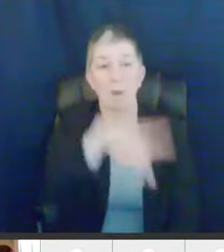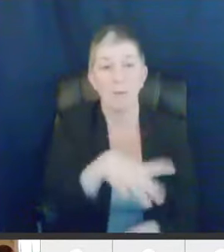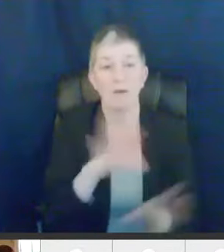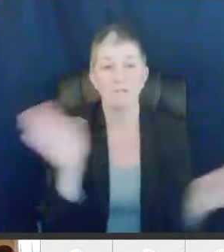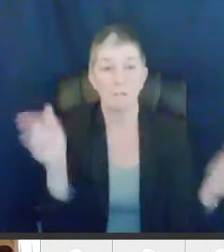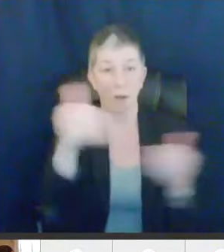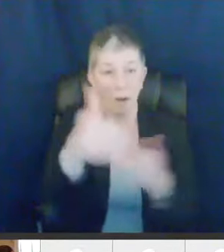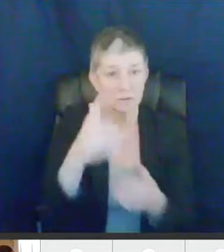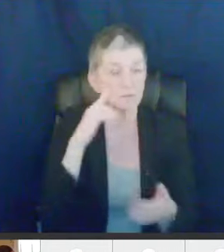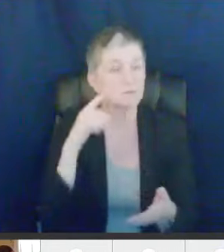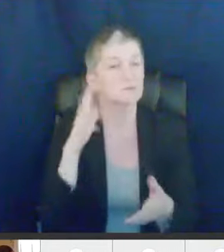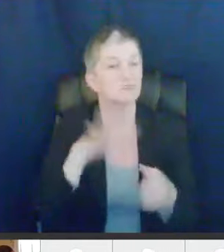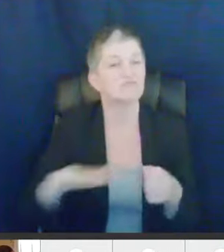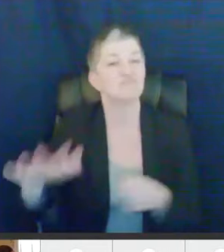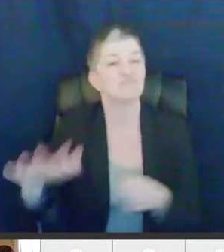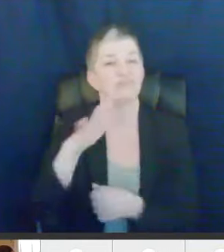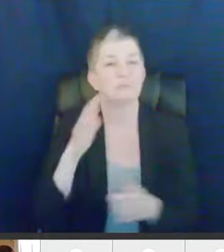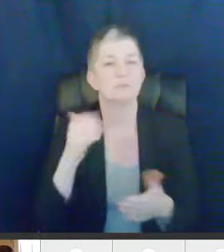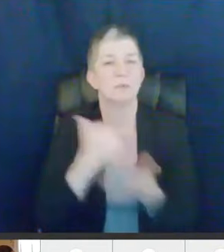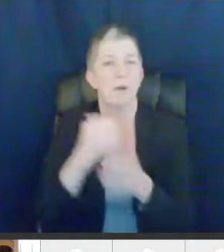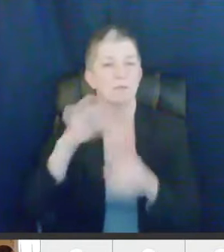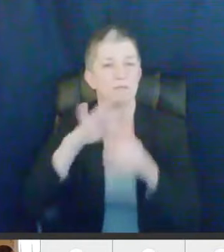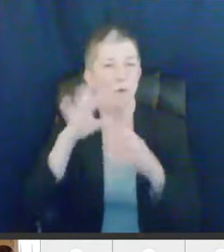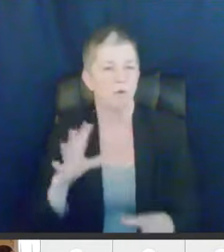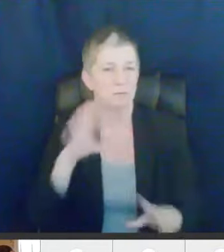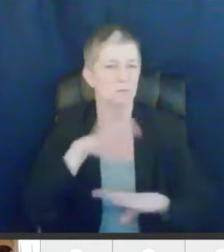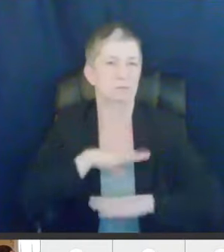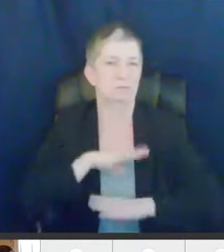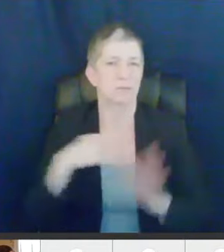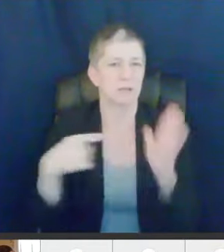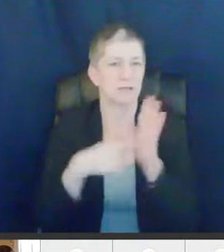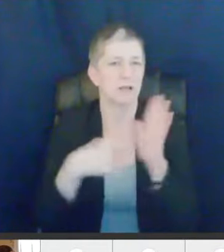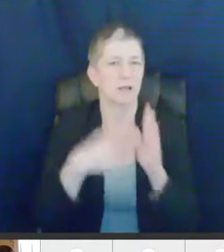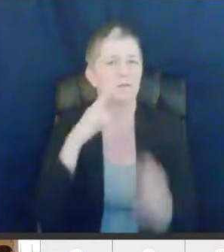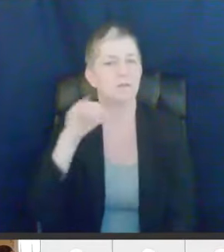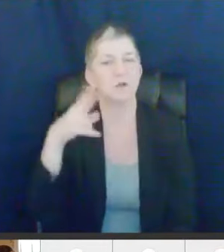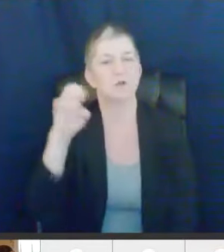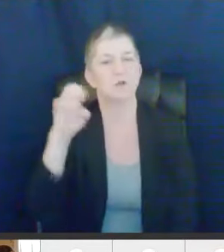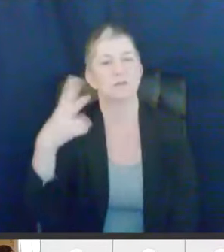voters meet the deadline for the June 2nd primary election complete ln ballots